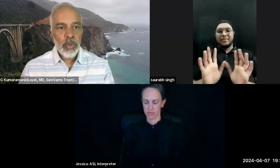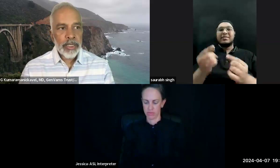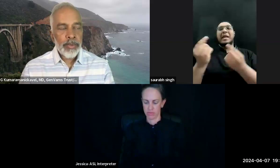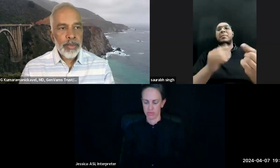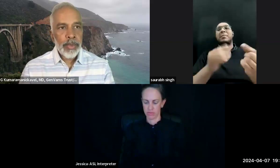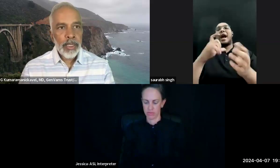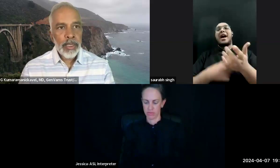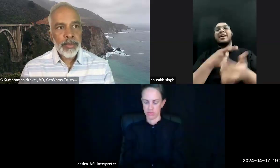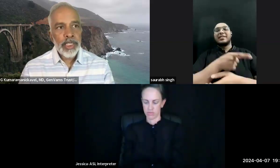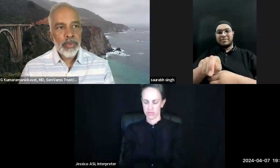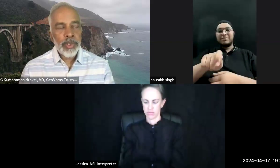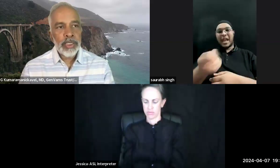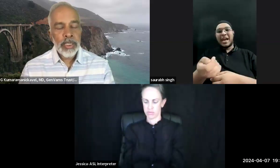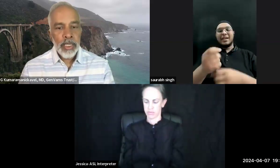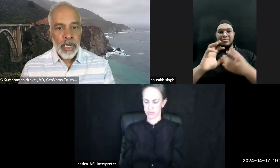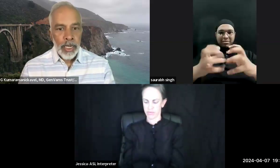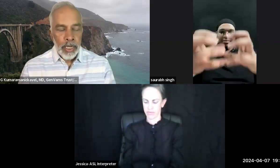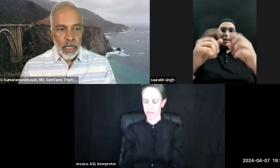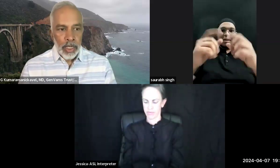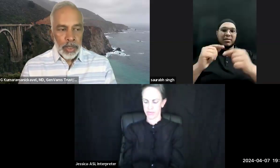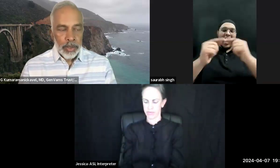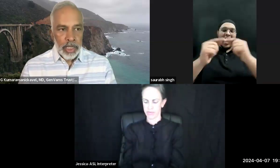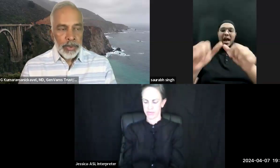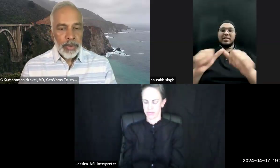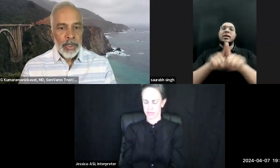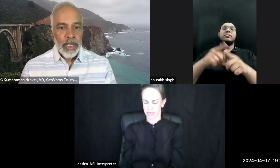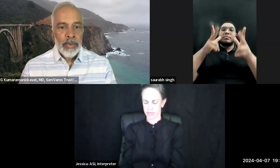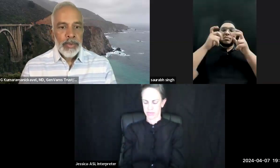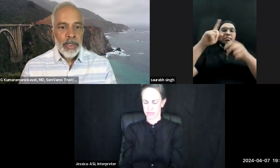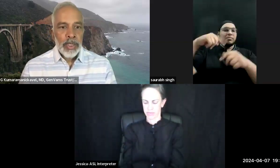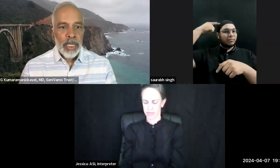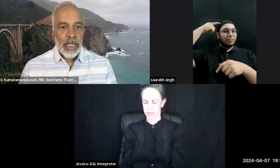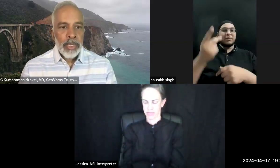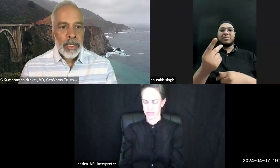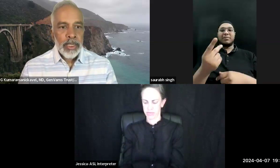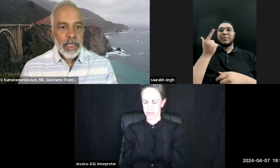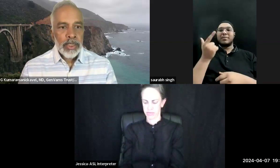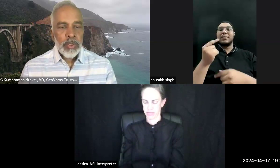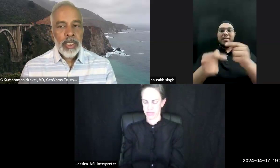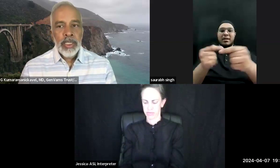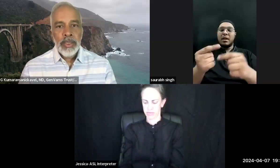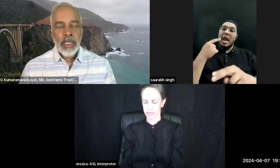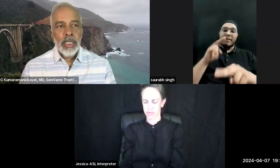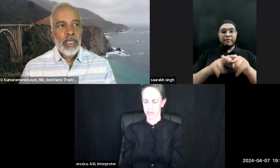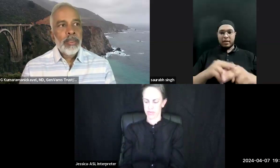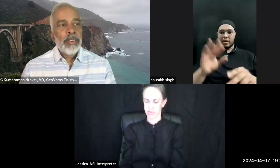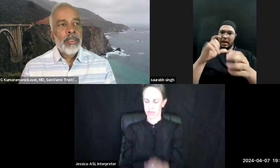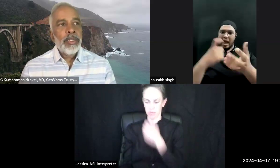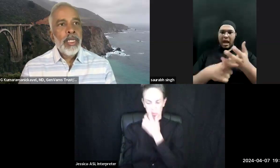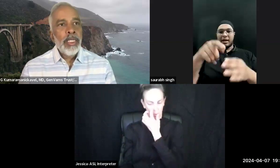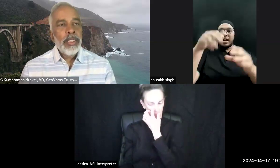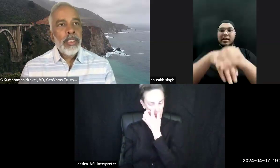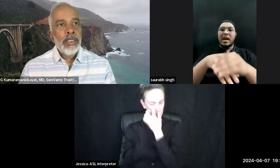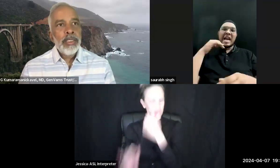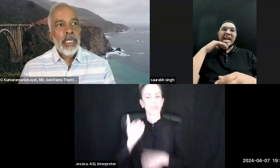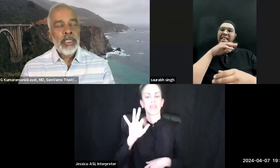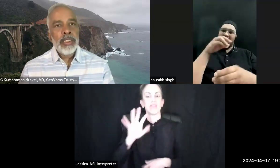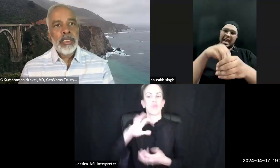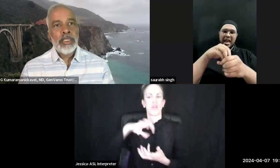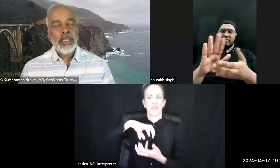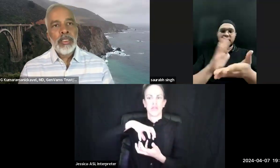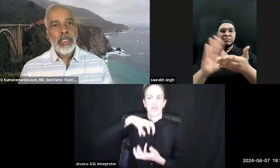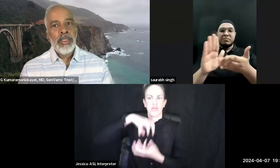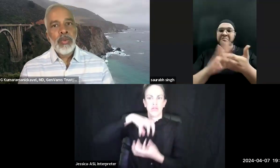moving response. So therefore if your carburetor doesn't work in your car and reactions you know